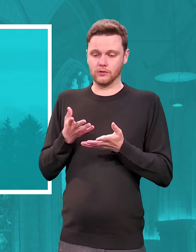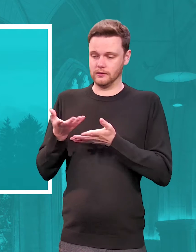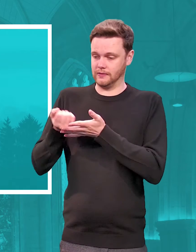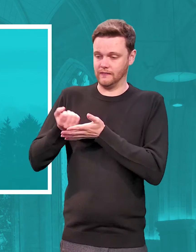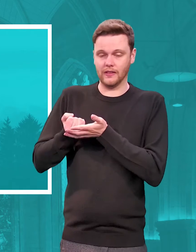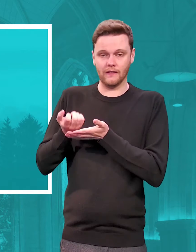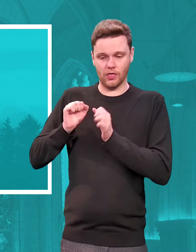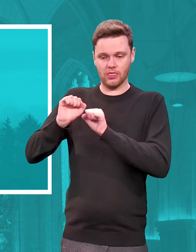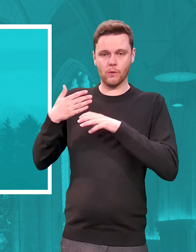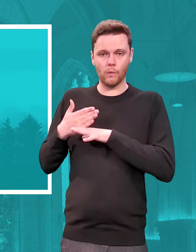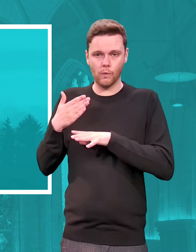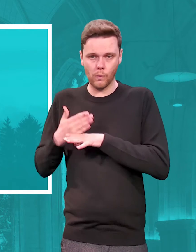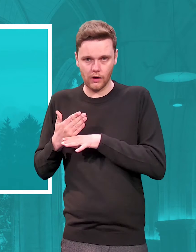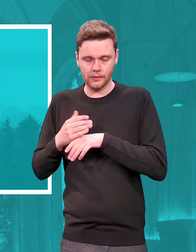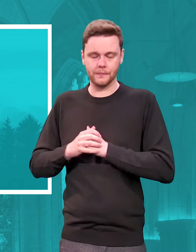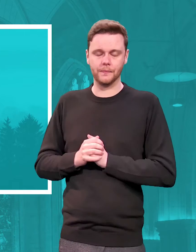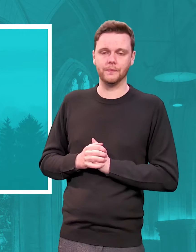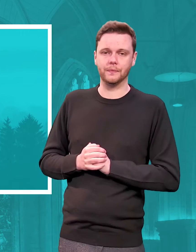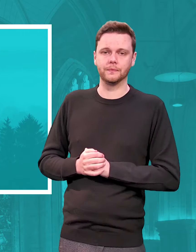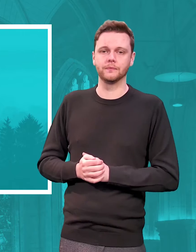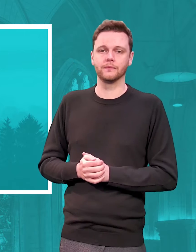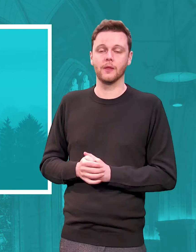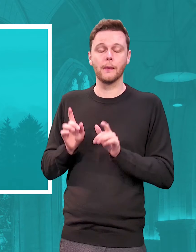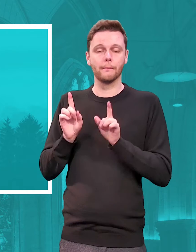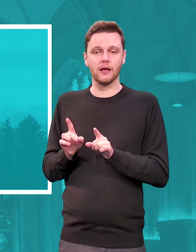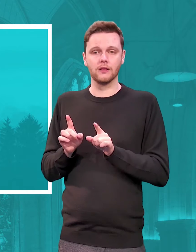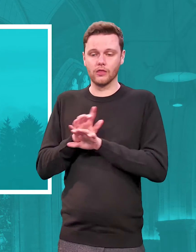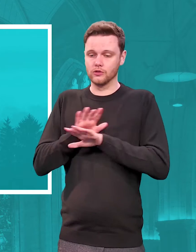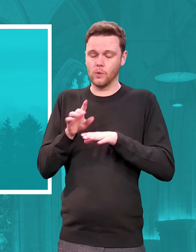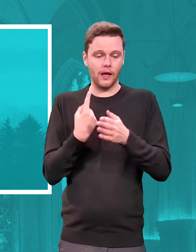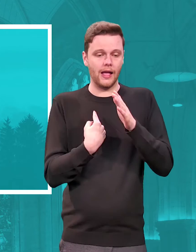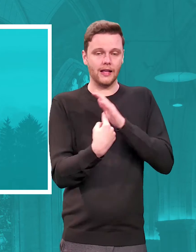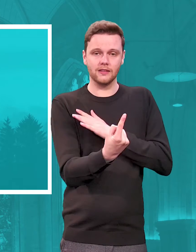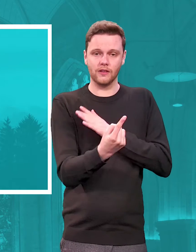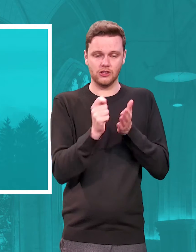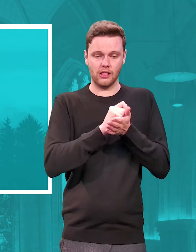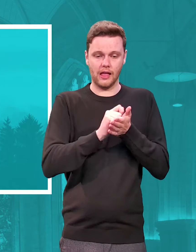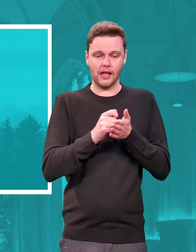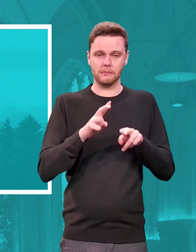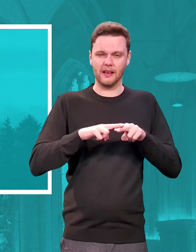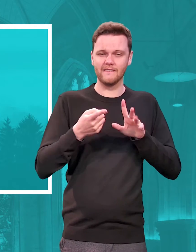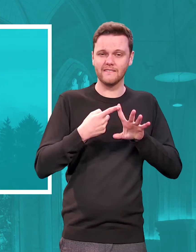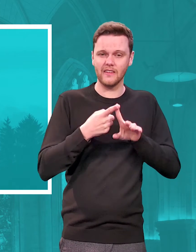on behalf of the Church of Scotland Trust, but there is no individual administration fee charged to each trust.